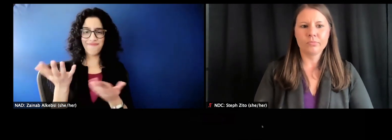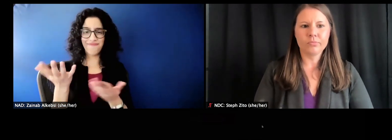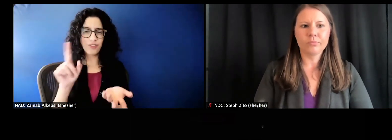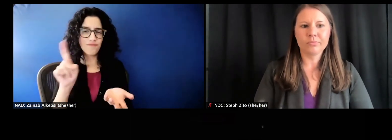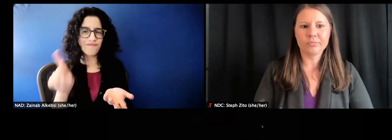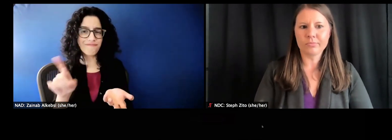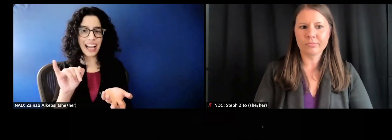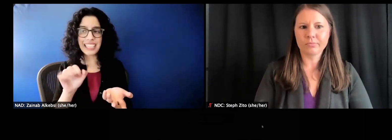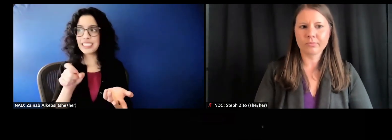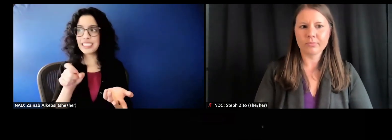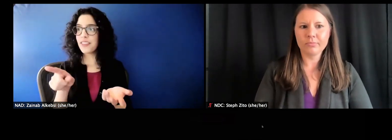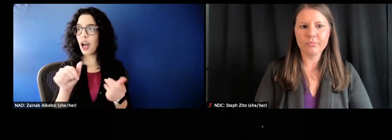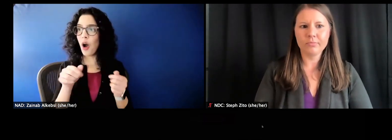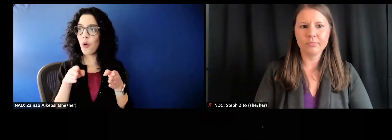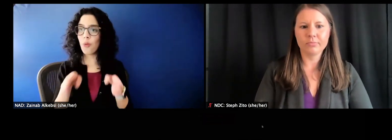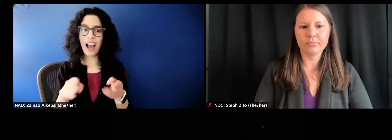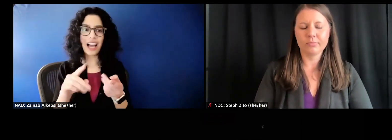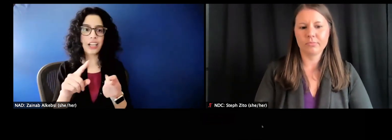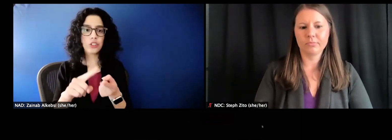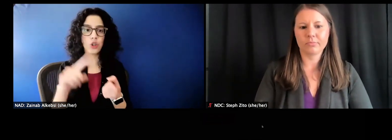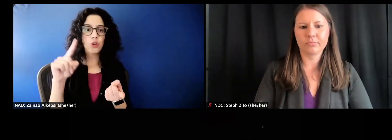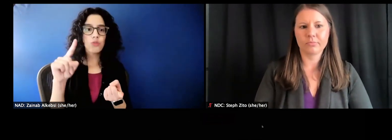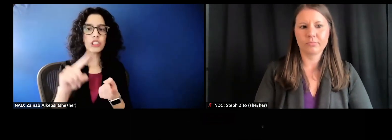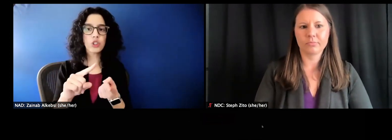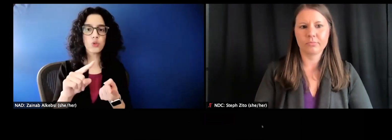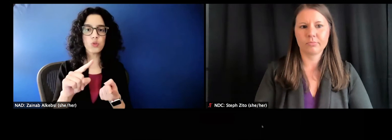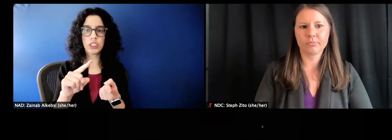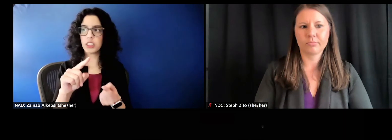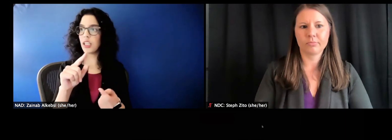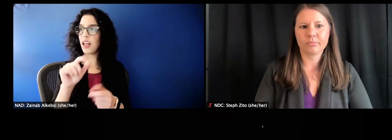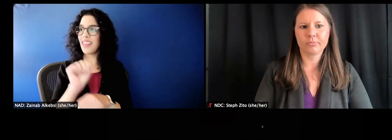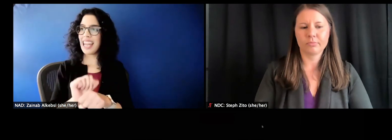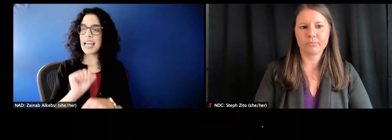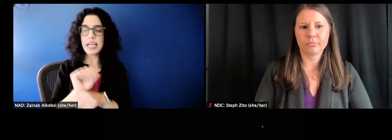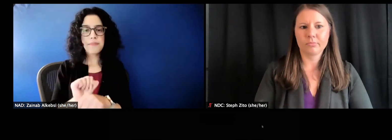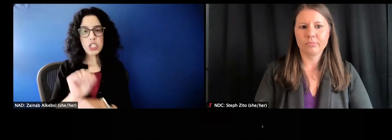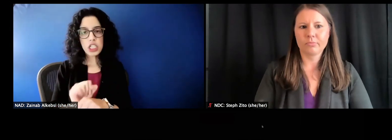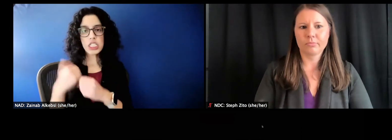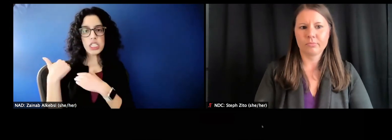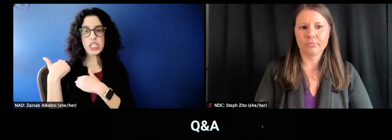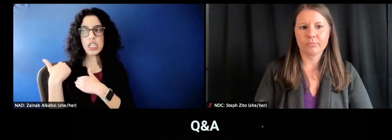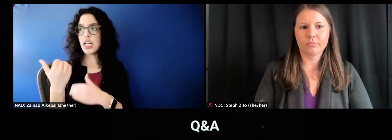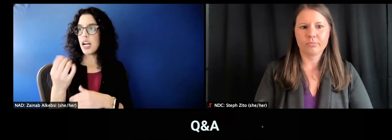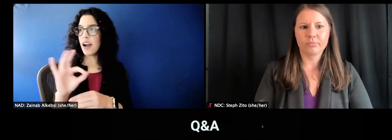The question is, is there a way to reduce the labor of getting